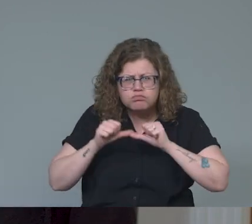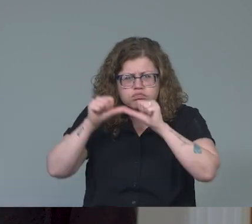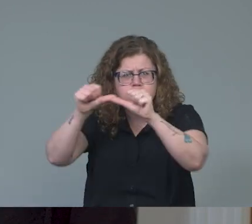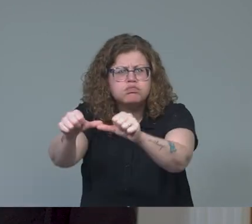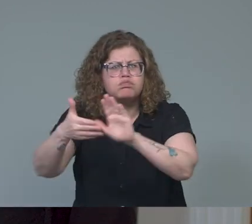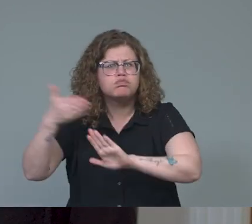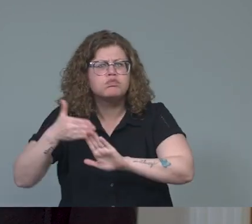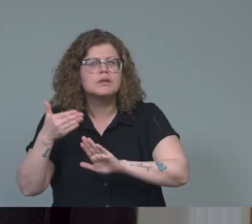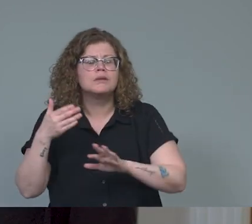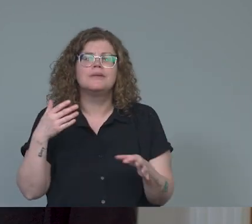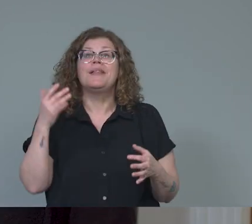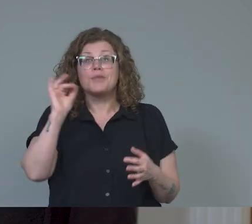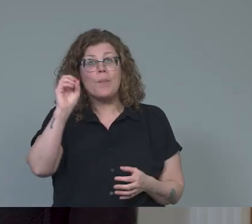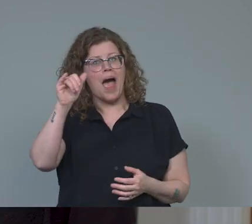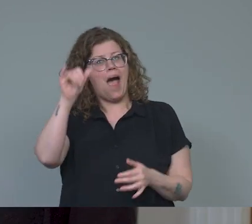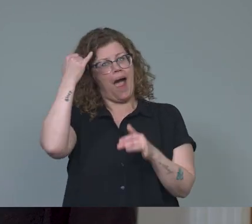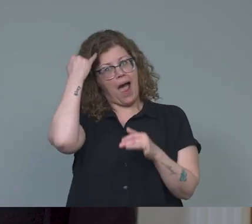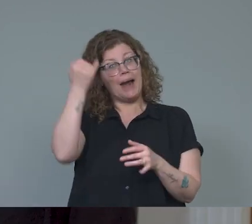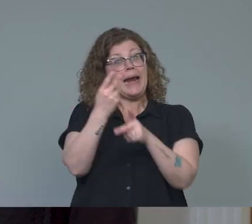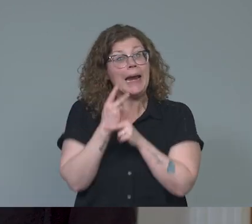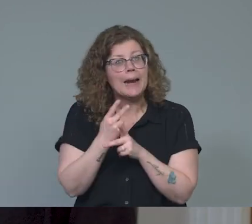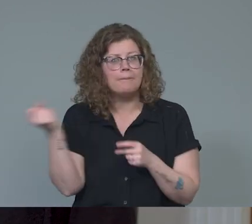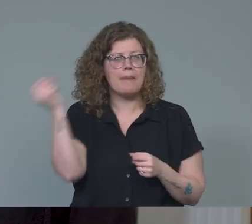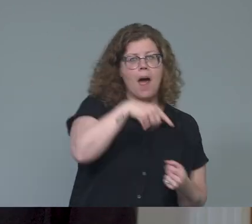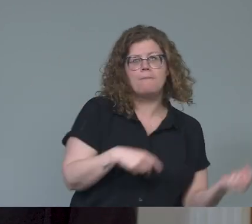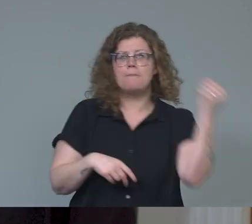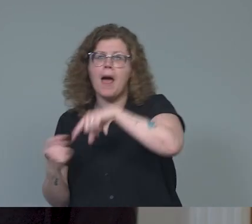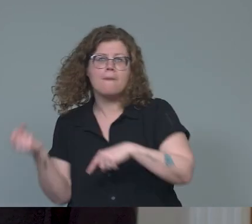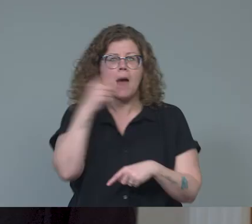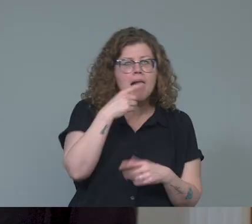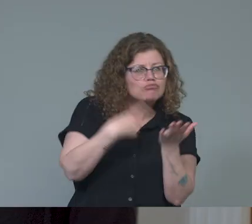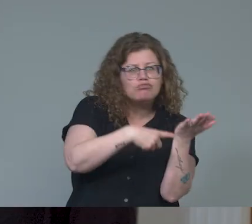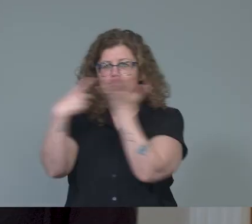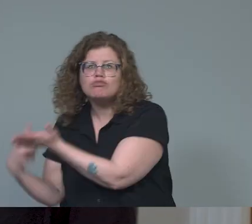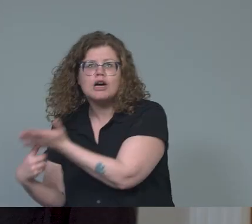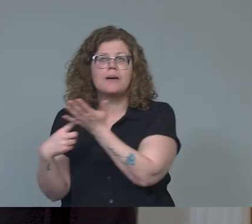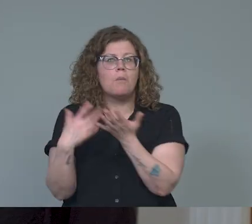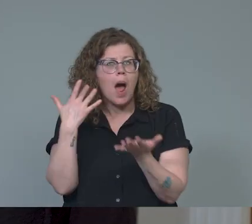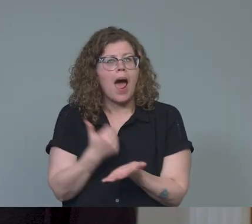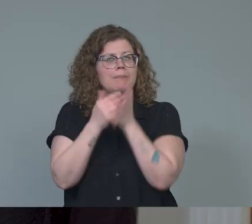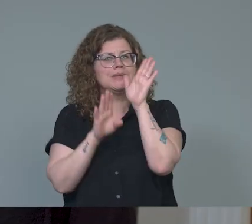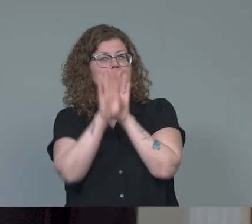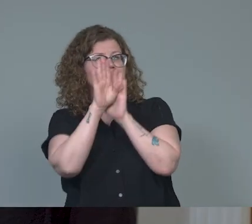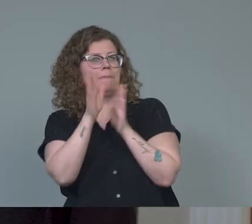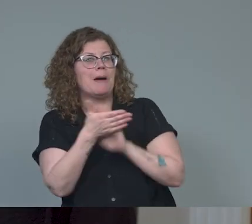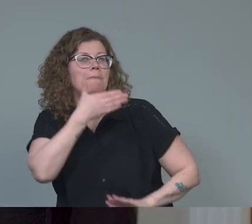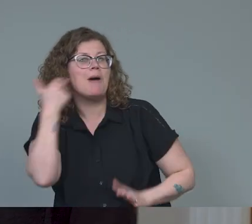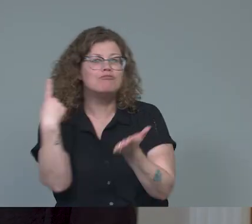to develop a better conversation about particular ideas. I referred to Tiffany before as an idea-smith.